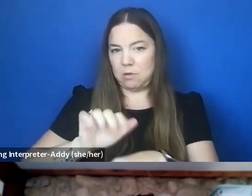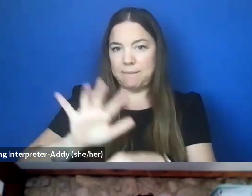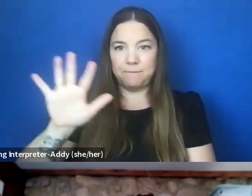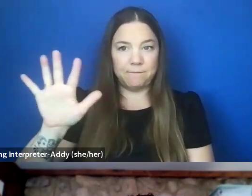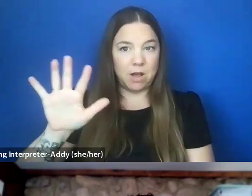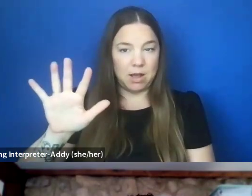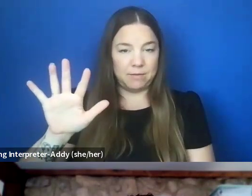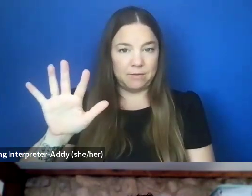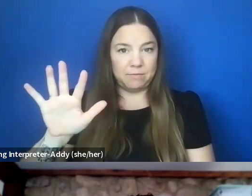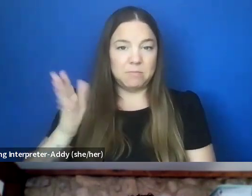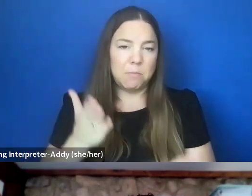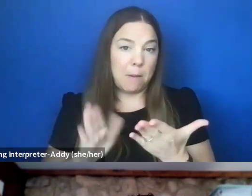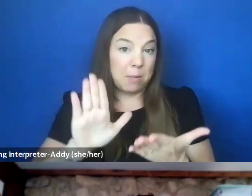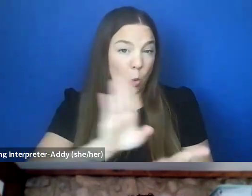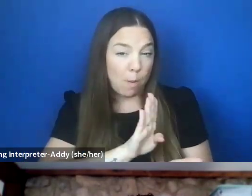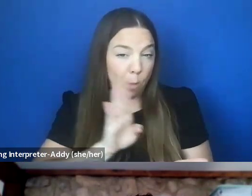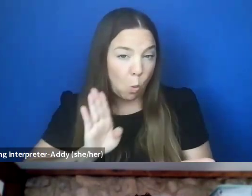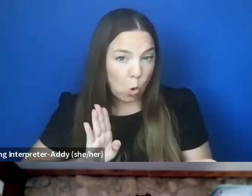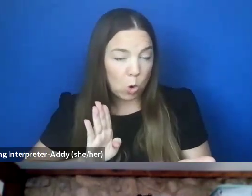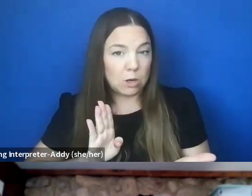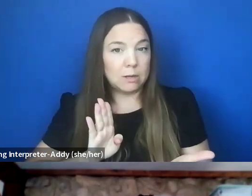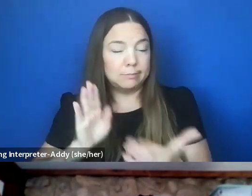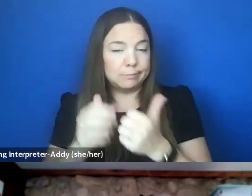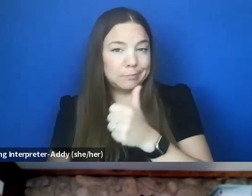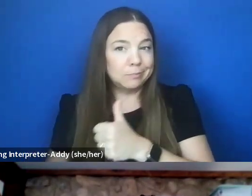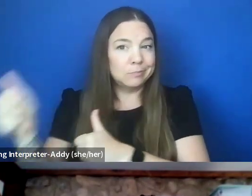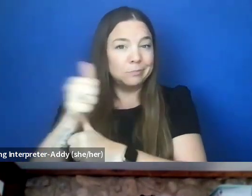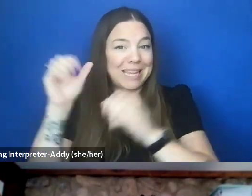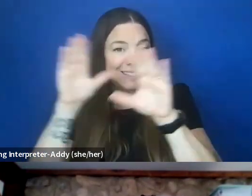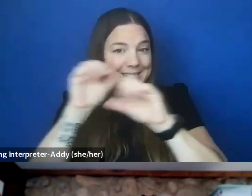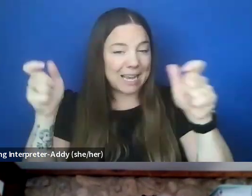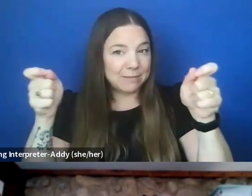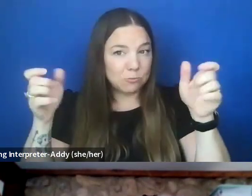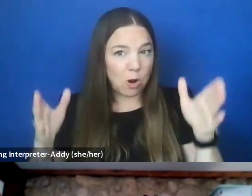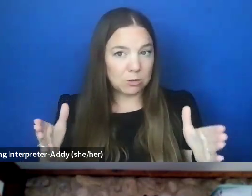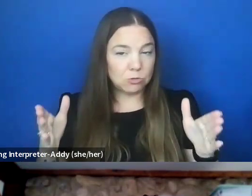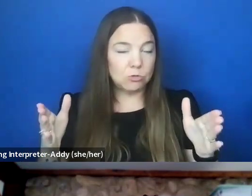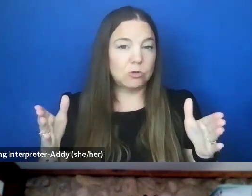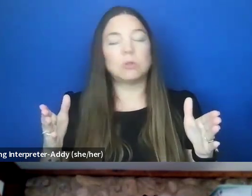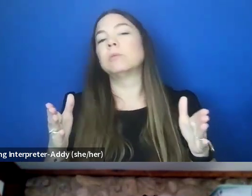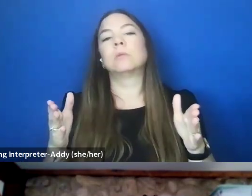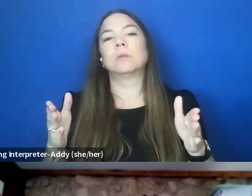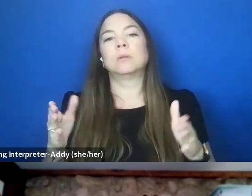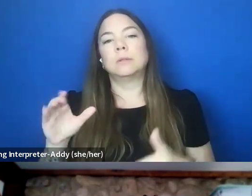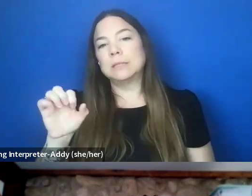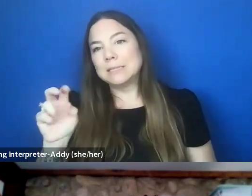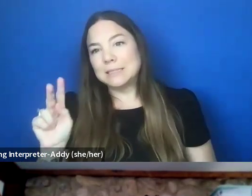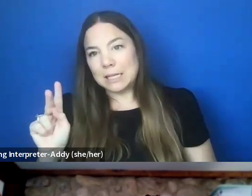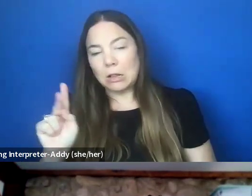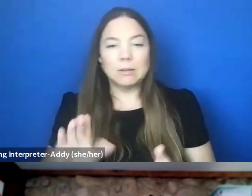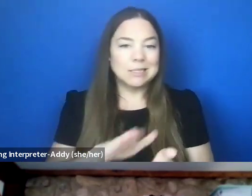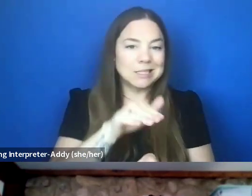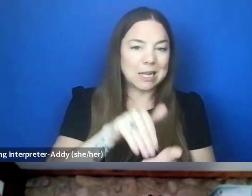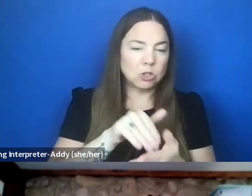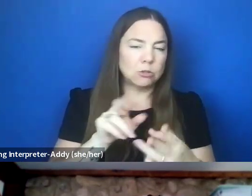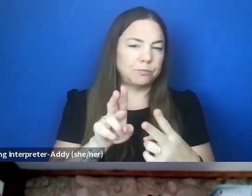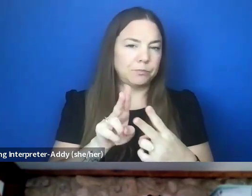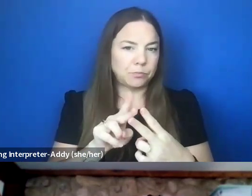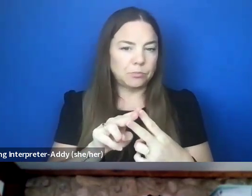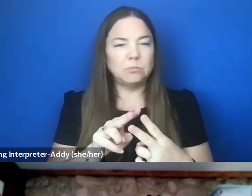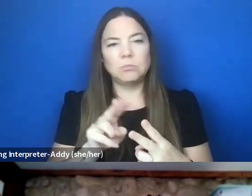Don Dew: your board, or the executive director of whether you're part of a silk or a center to look at it. See what it's all about.